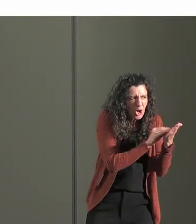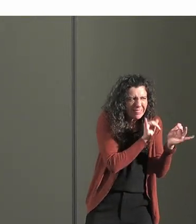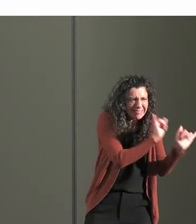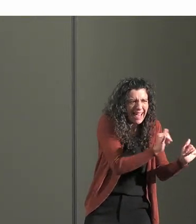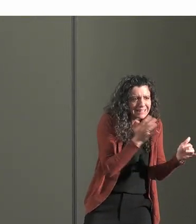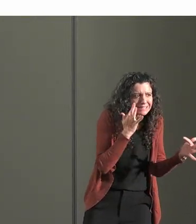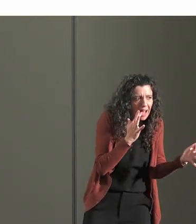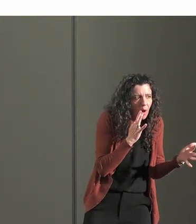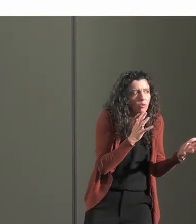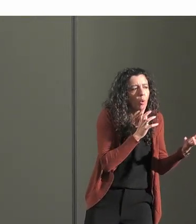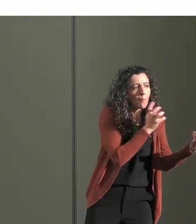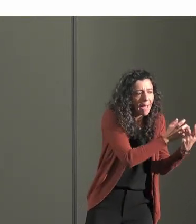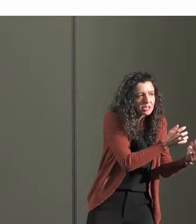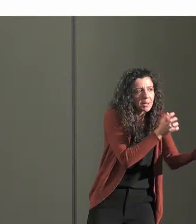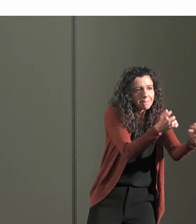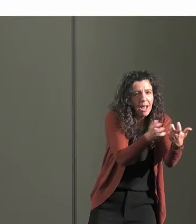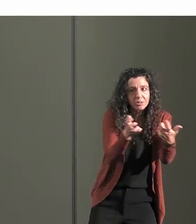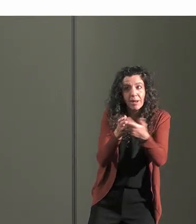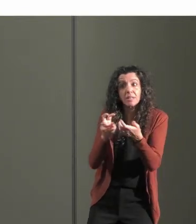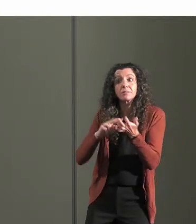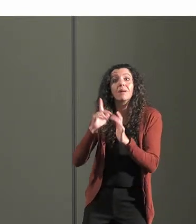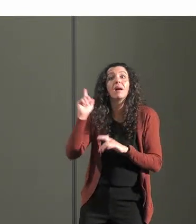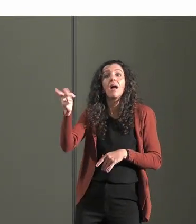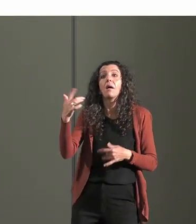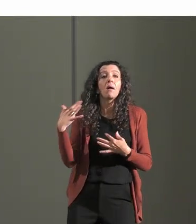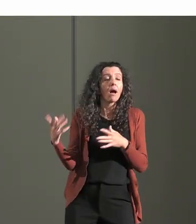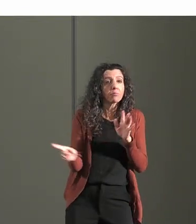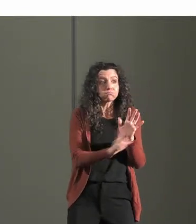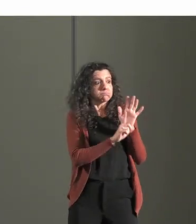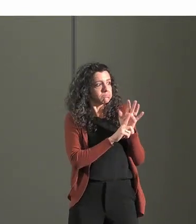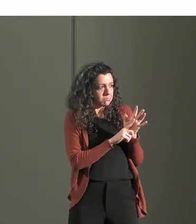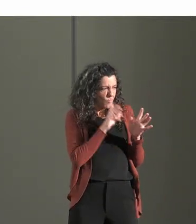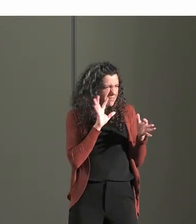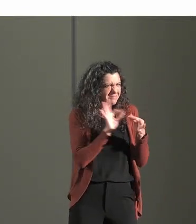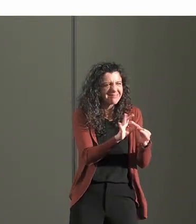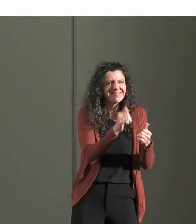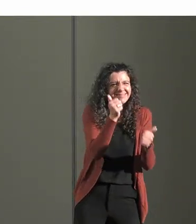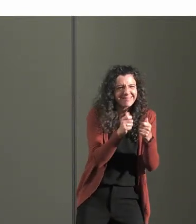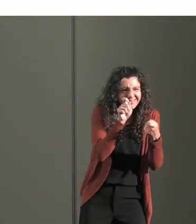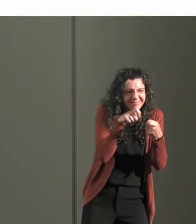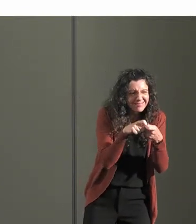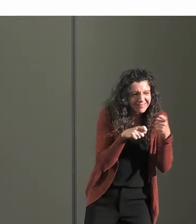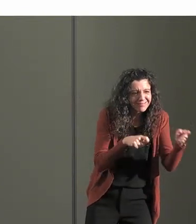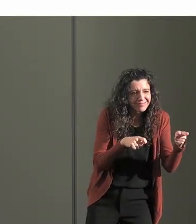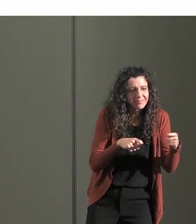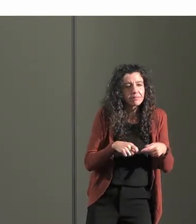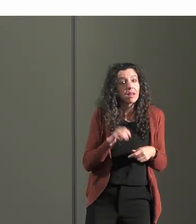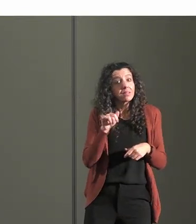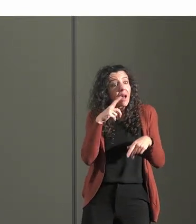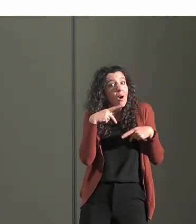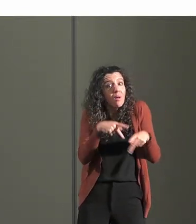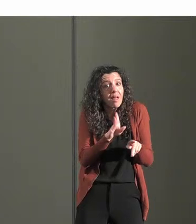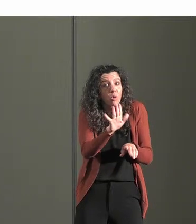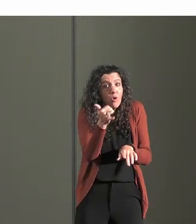sound. And so we built out custom sounds within sound